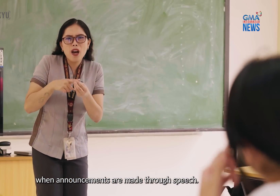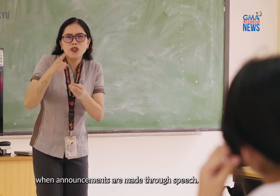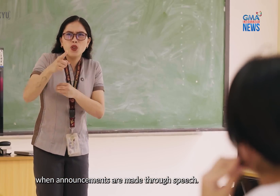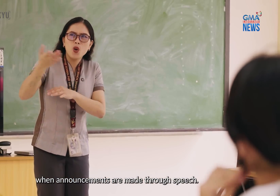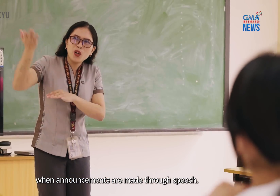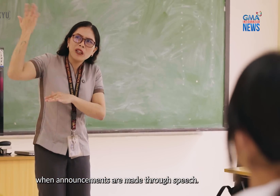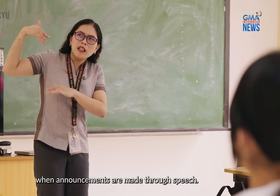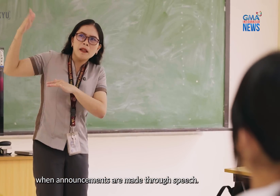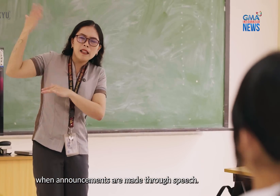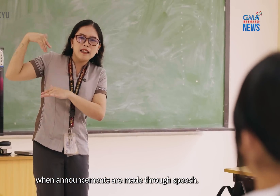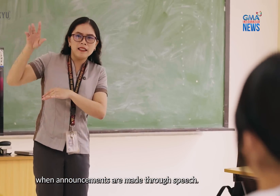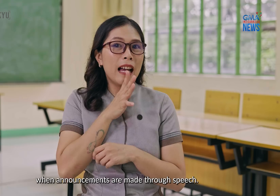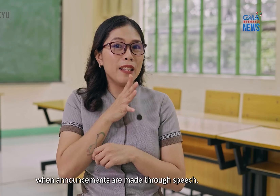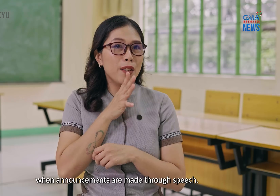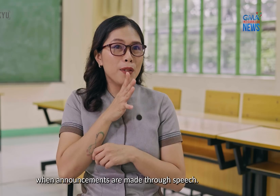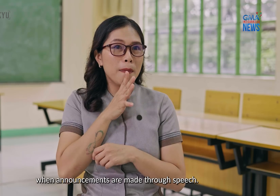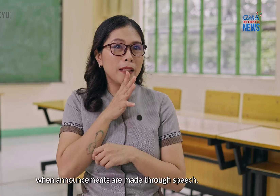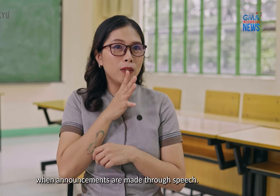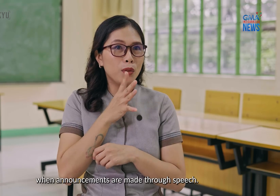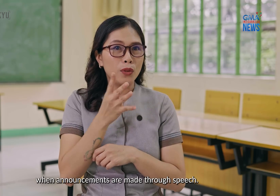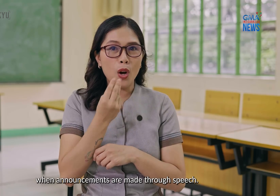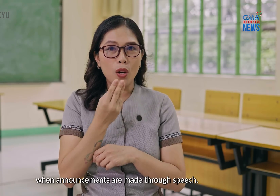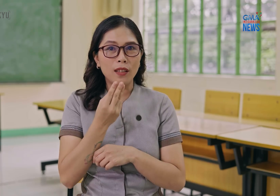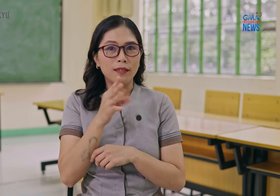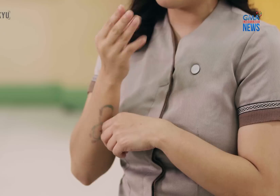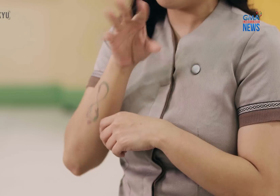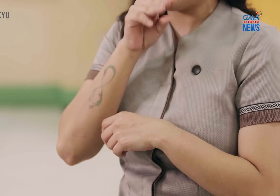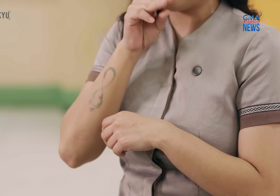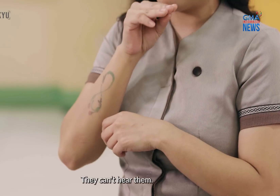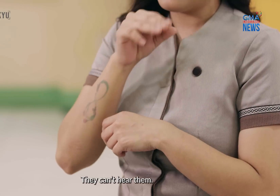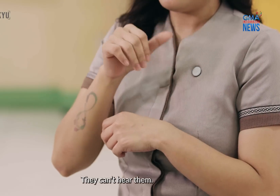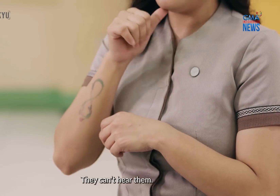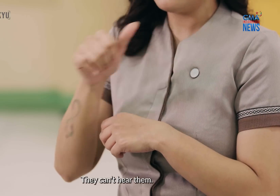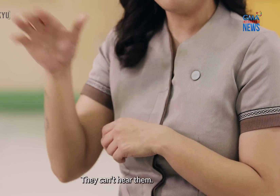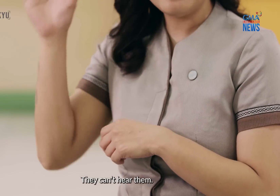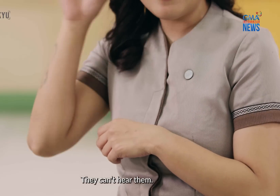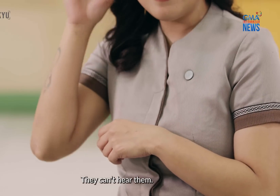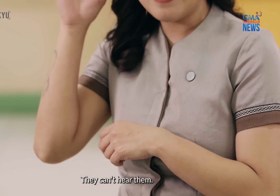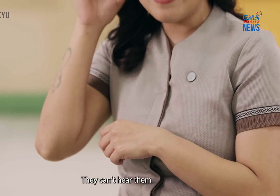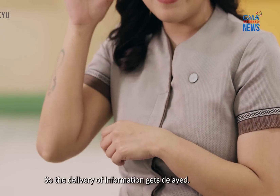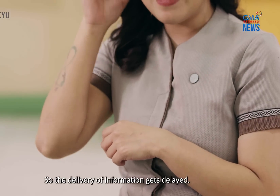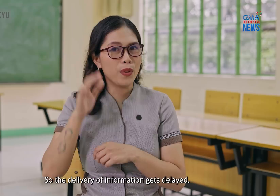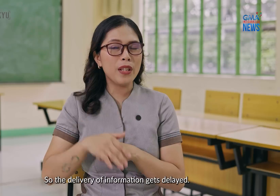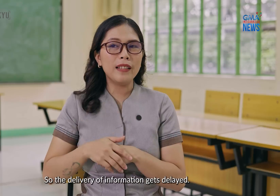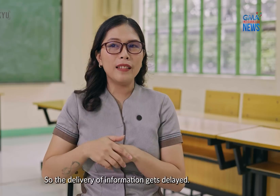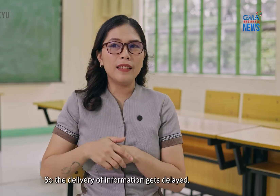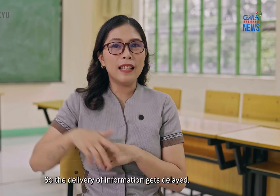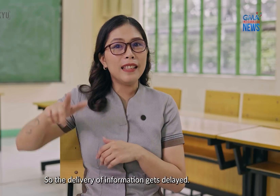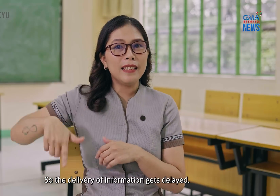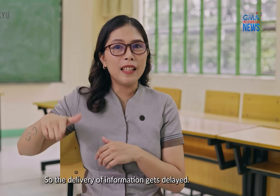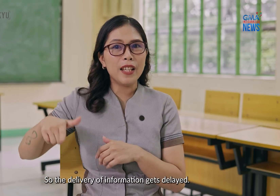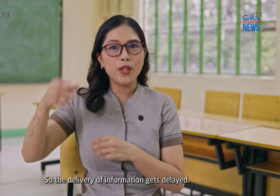is that because they can’t hear, [TEACHER RIALYN] ...it’s difficult for them to be informed